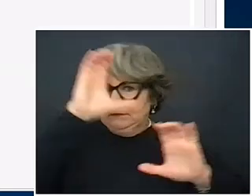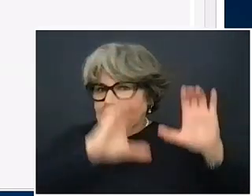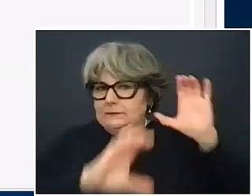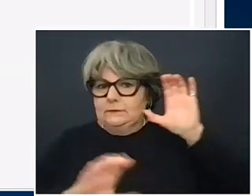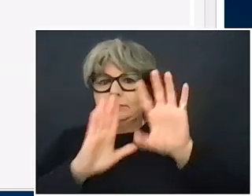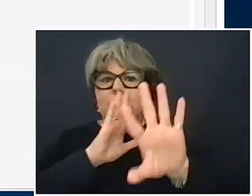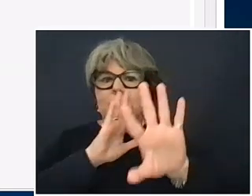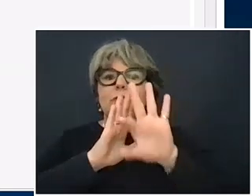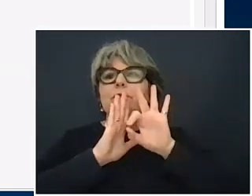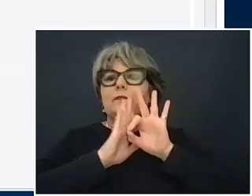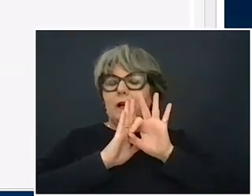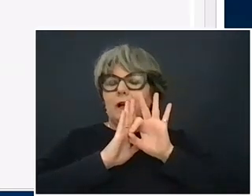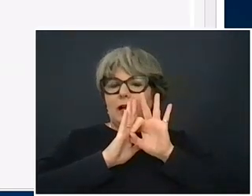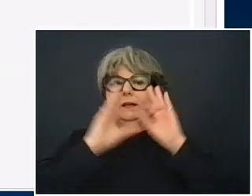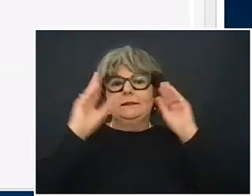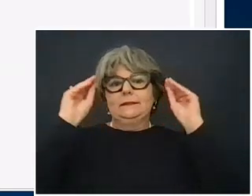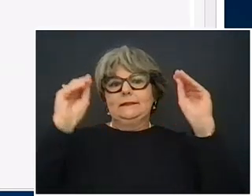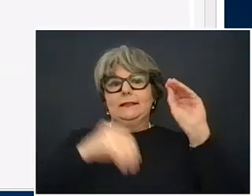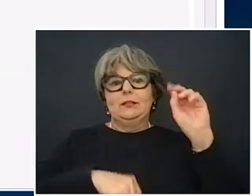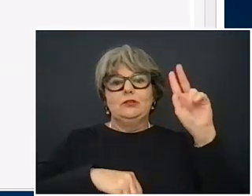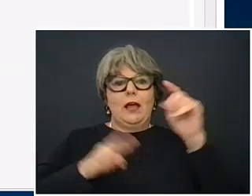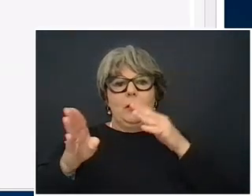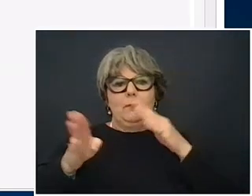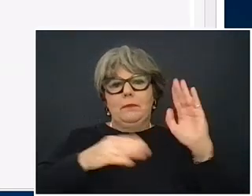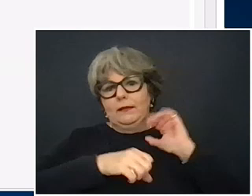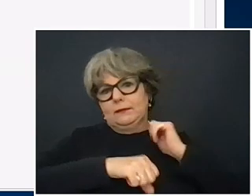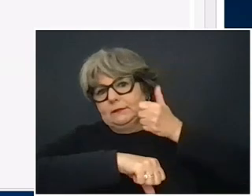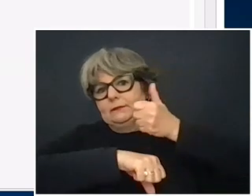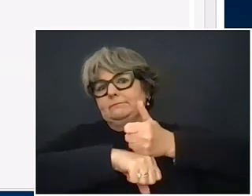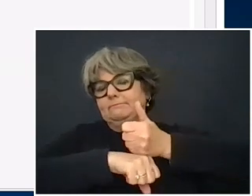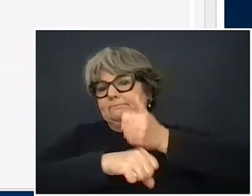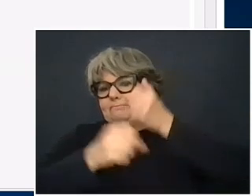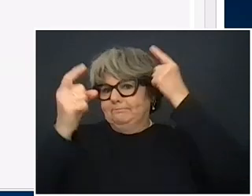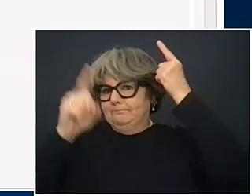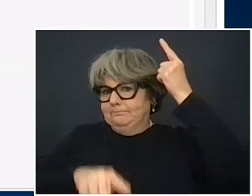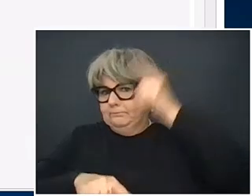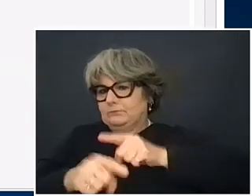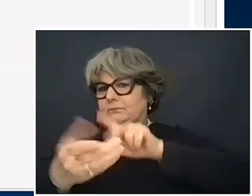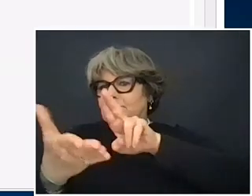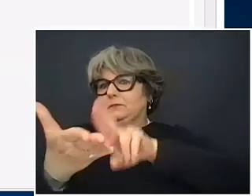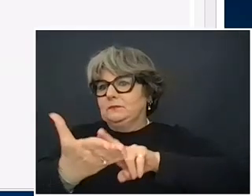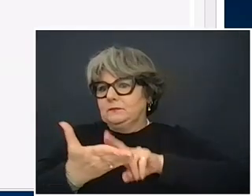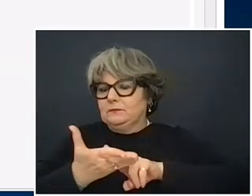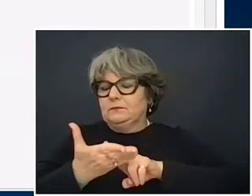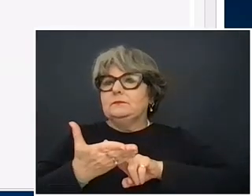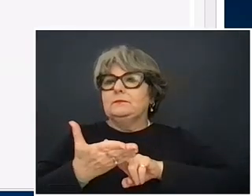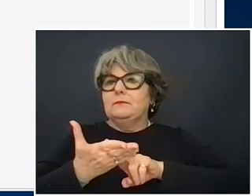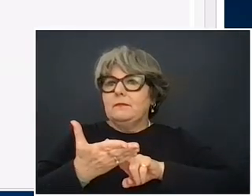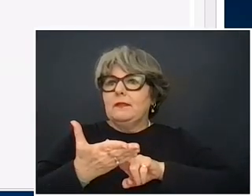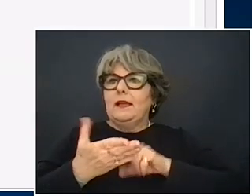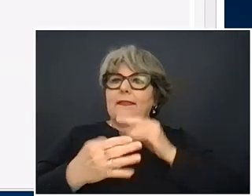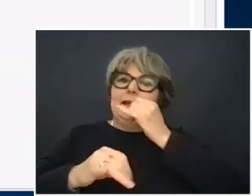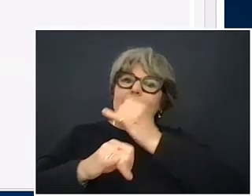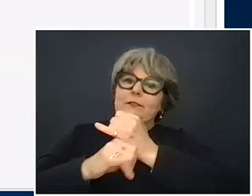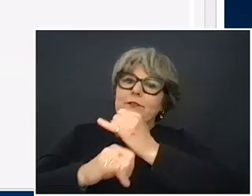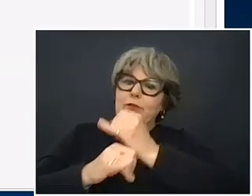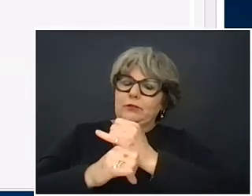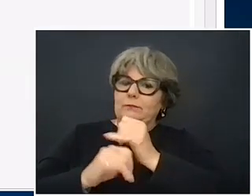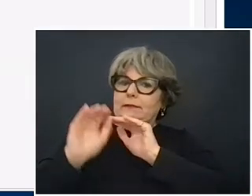each out plans, you know, initiated. The institution has to initiate them and then the agency has to review them.